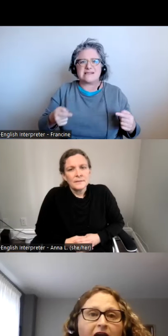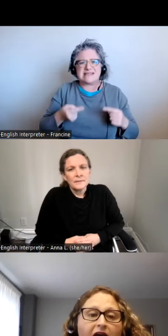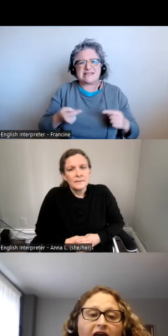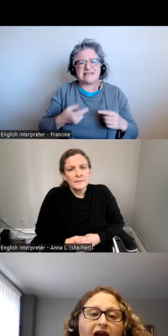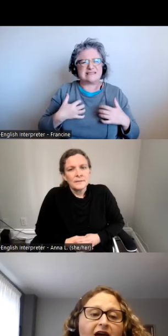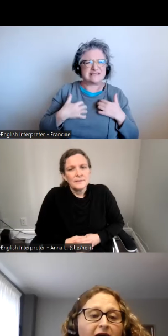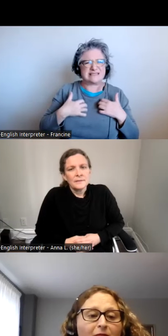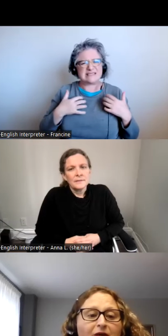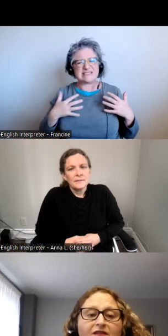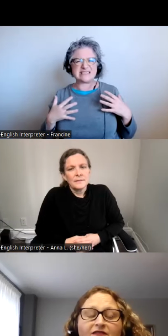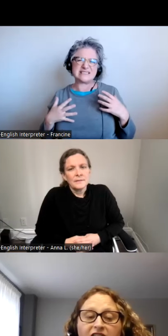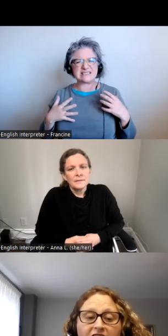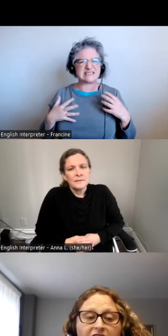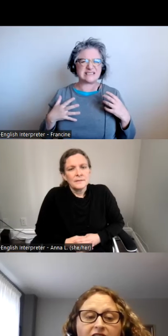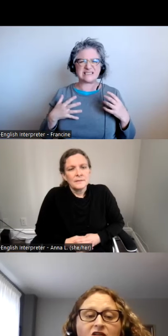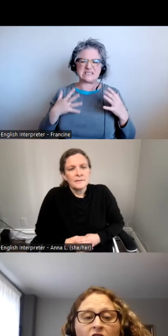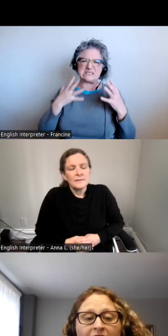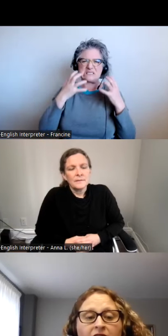which tends to be more younger kids, especially those that